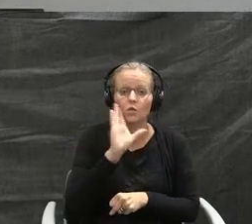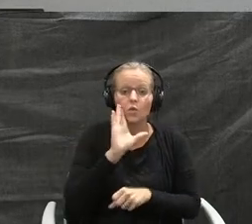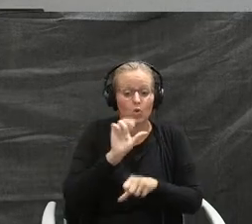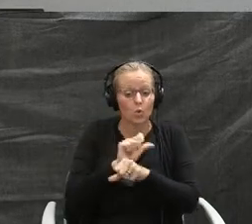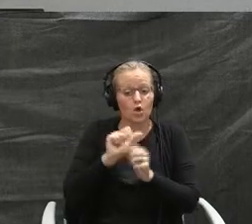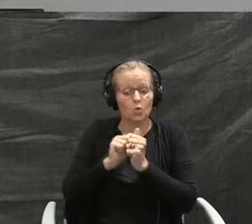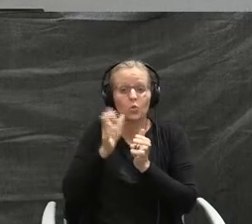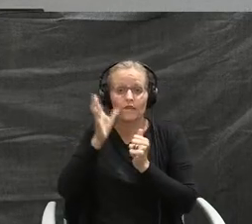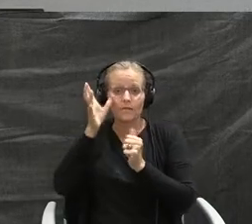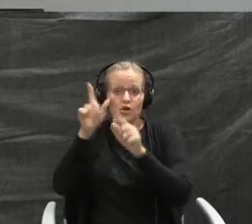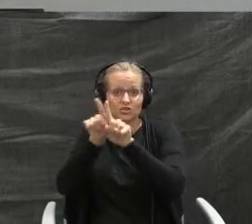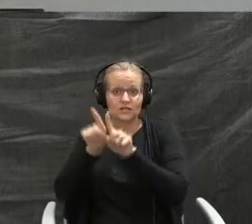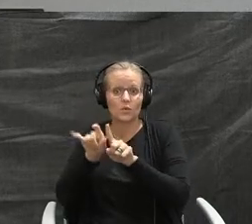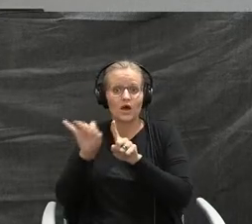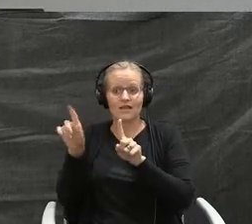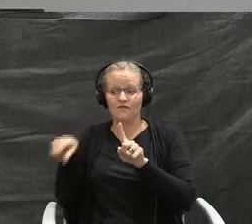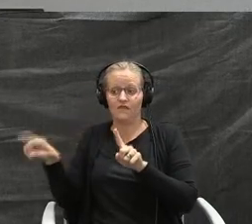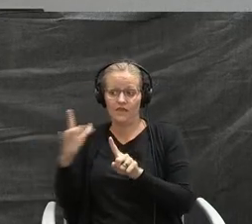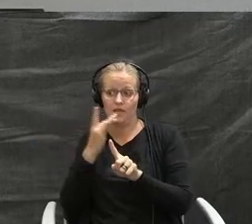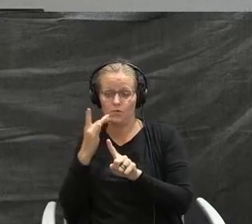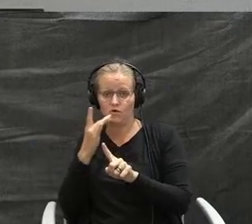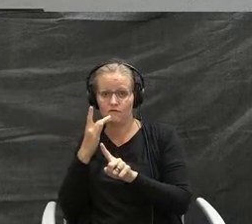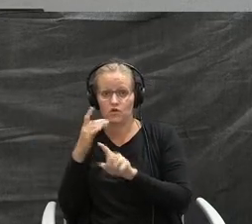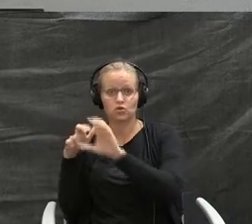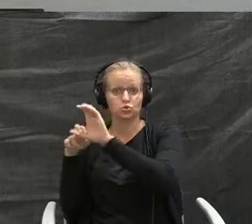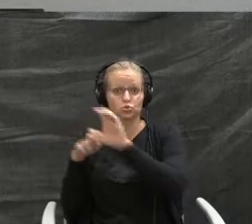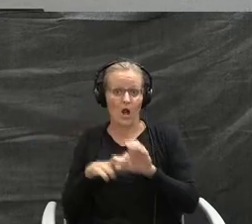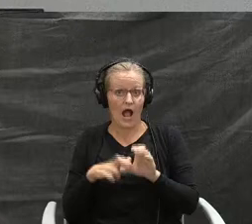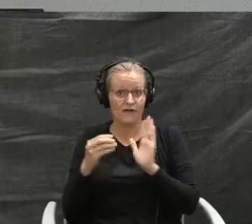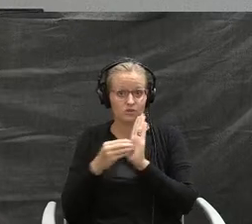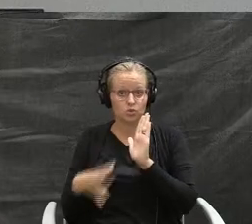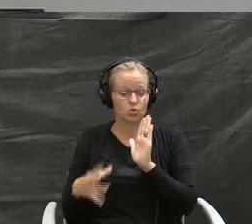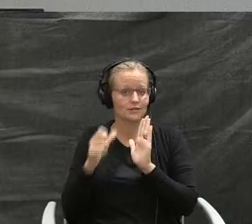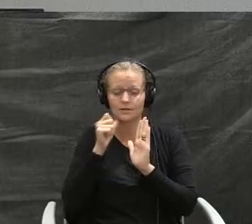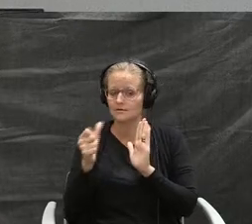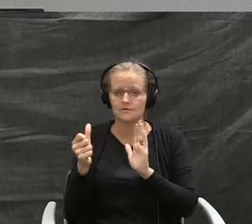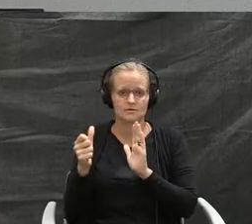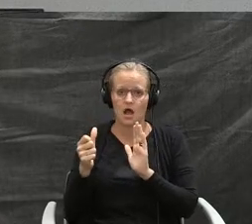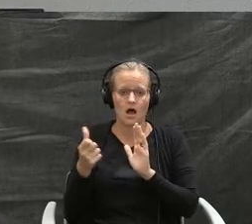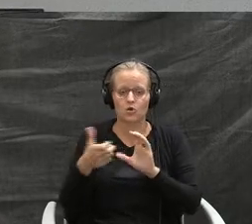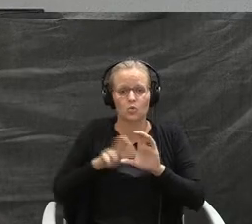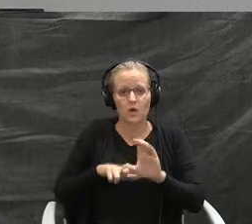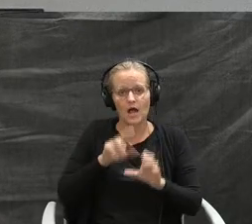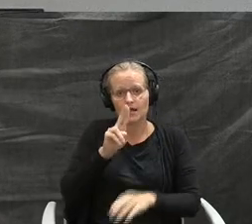them not ride the bus, will will have to manage the traffic and all that comes with that.